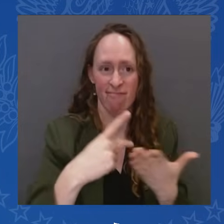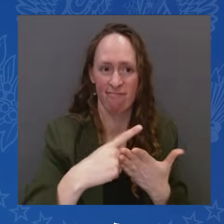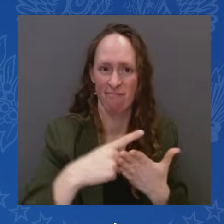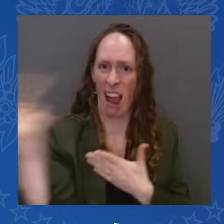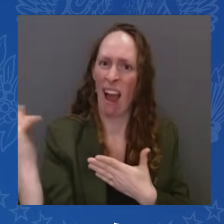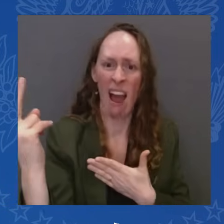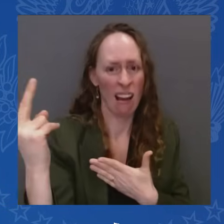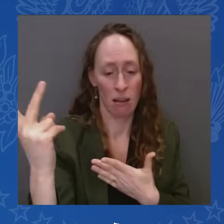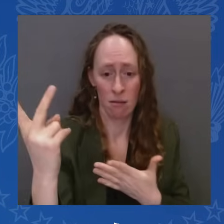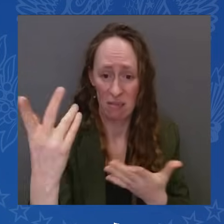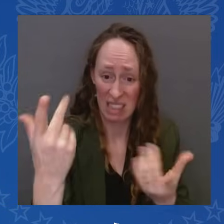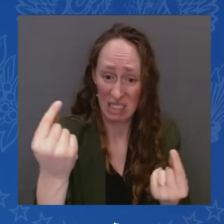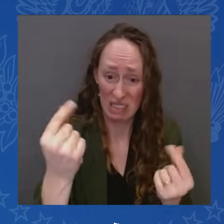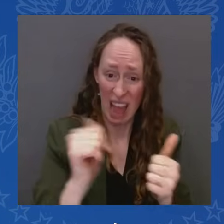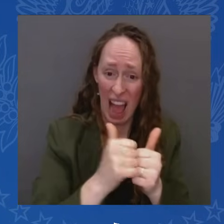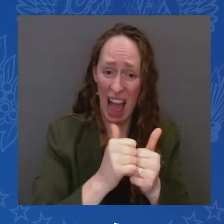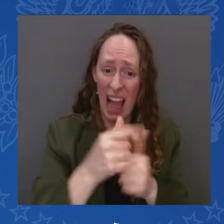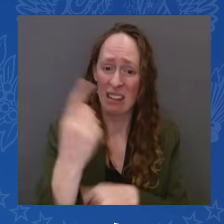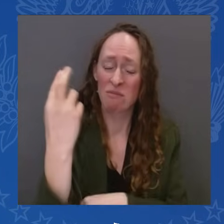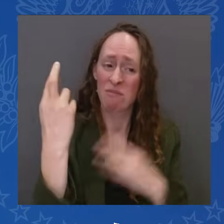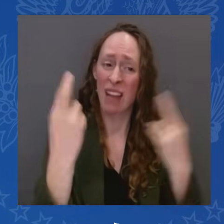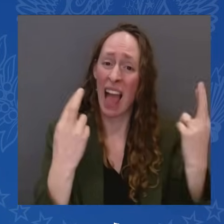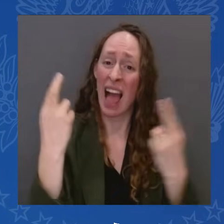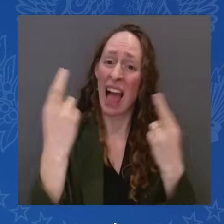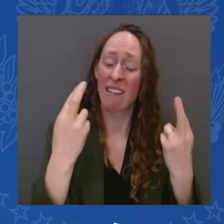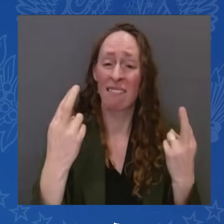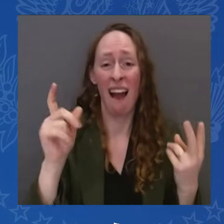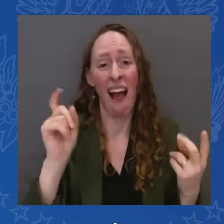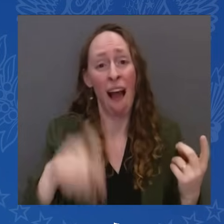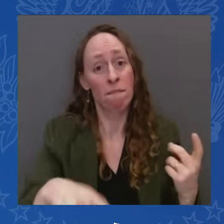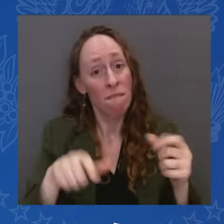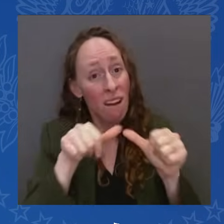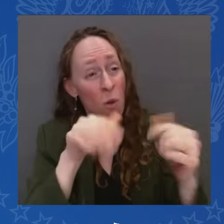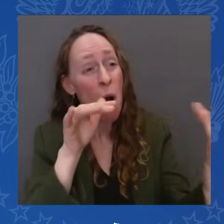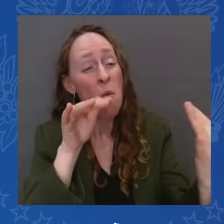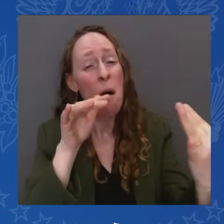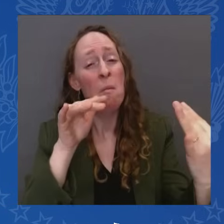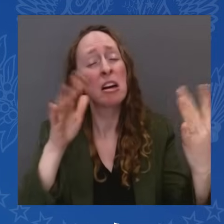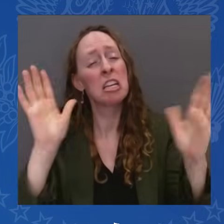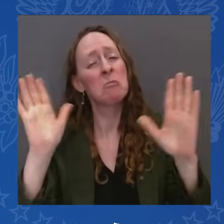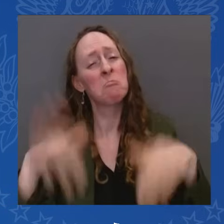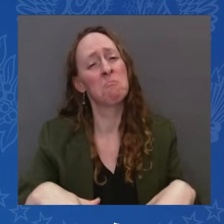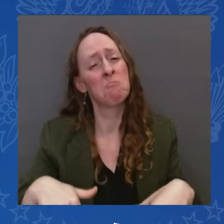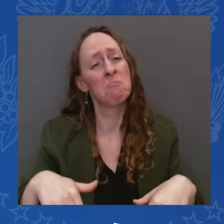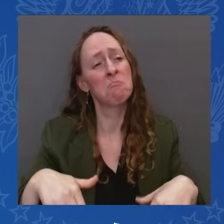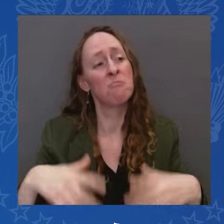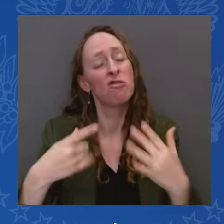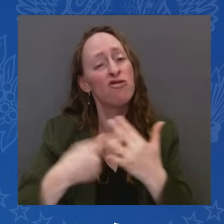And for President Zelenskyy, welcome back to Washington. Can I ask you: Did you hear what you wanted to hear